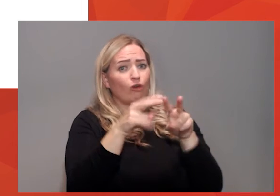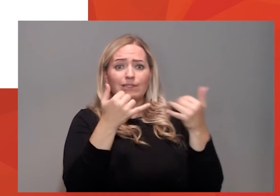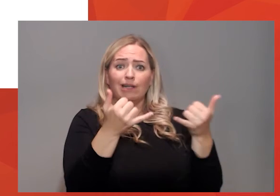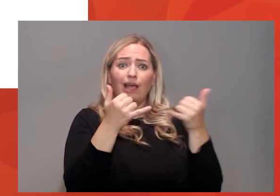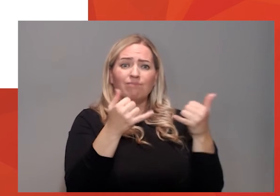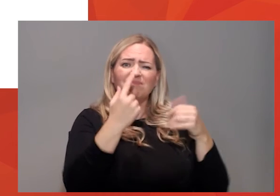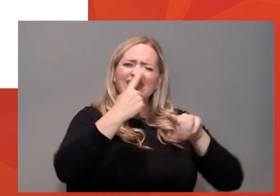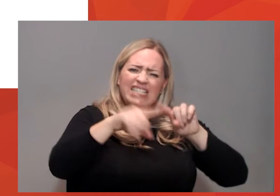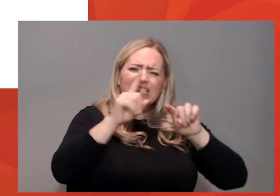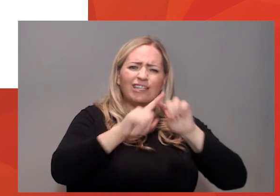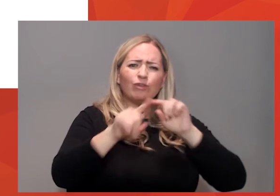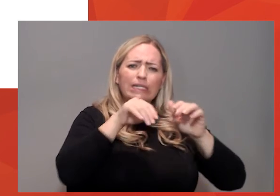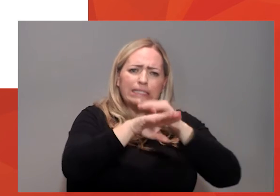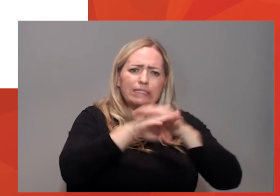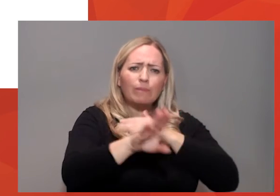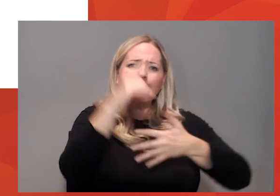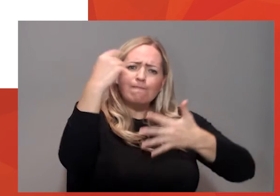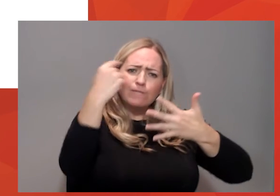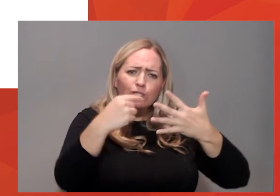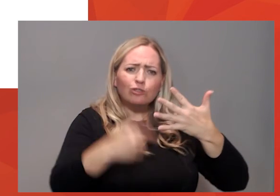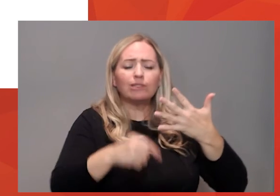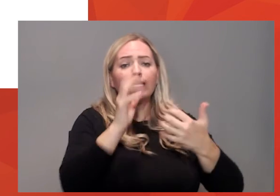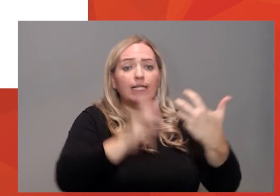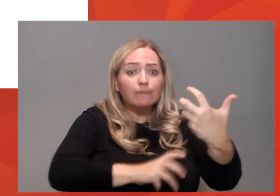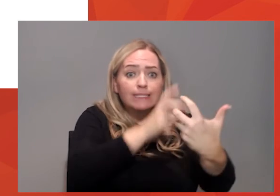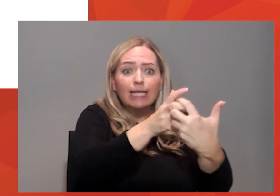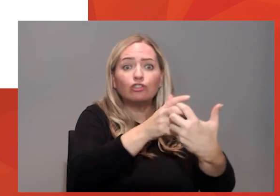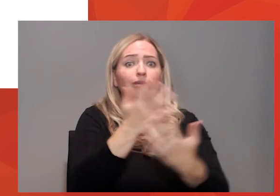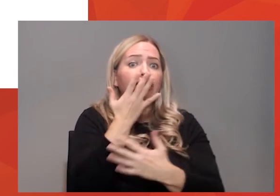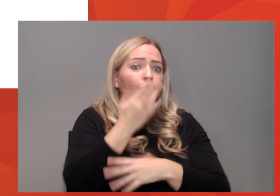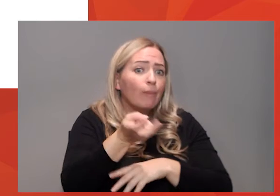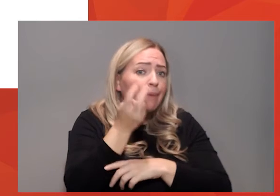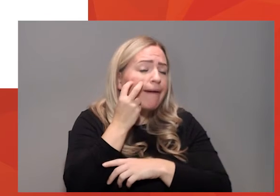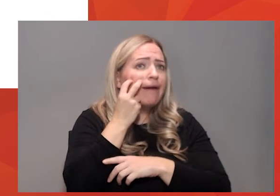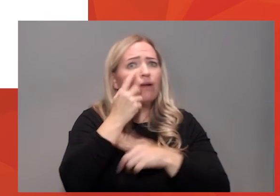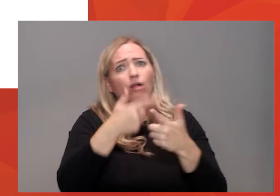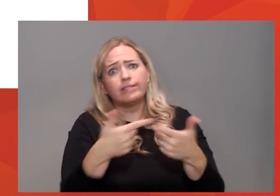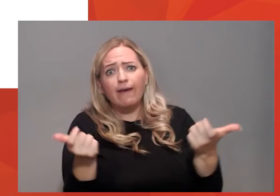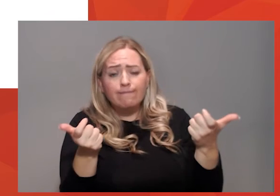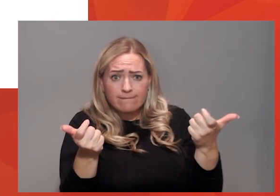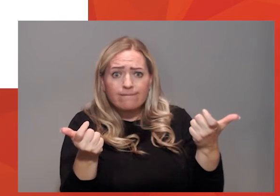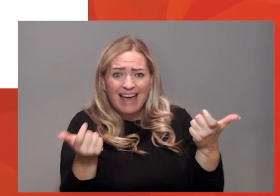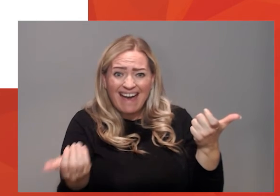a lot of different accessibility features like: customizations, colorblind and all that stuff,